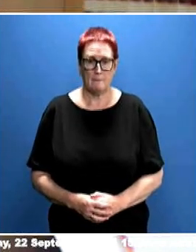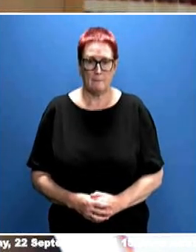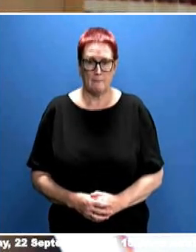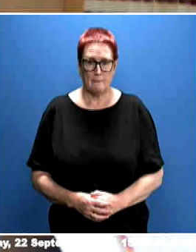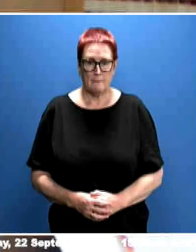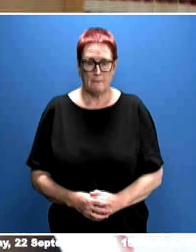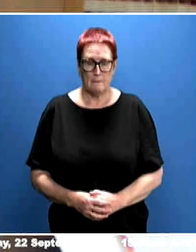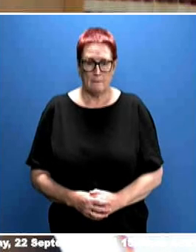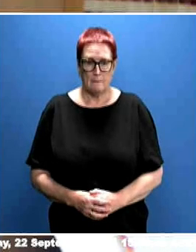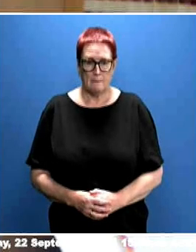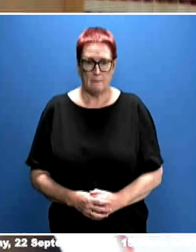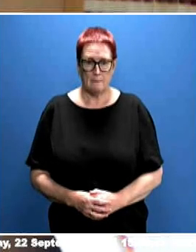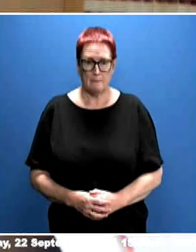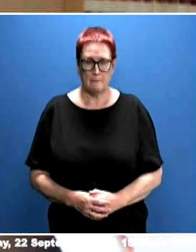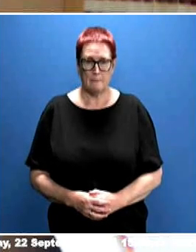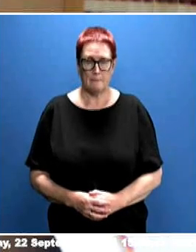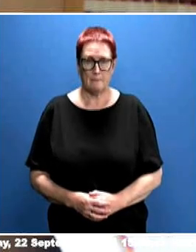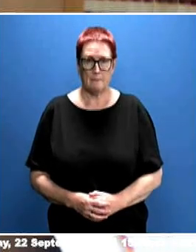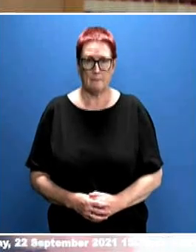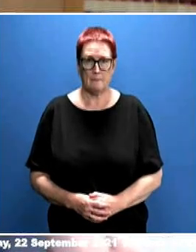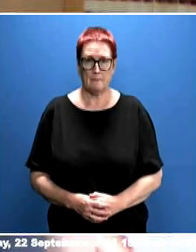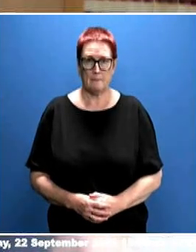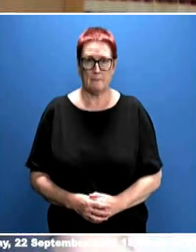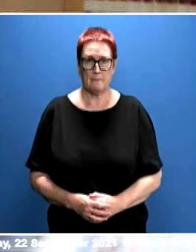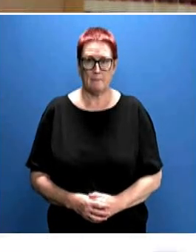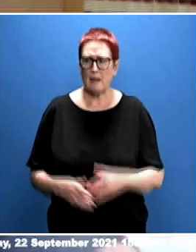In terms of the physical structure of Kath French,